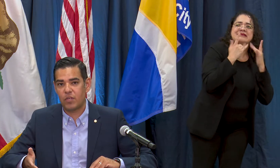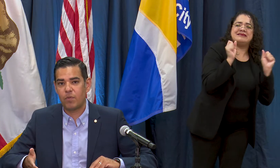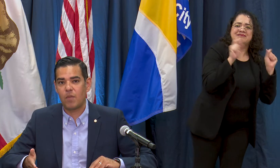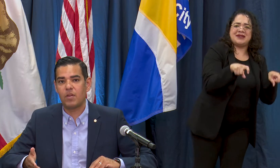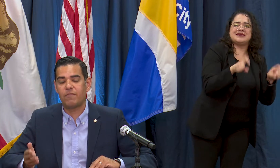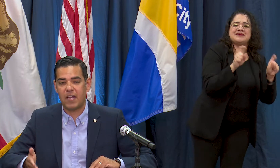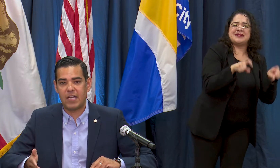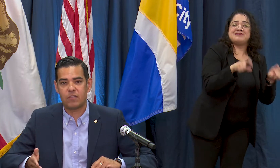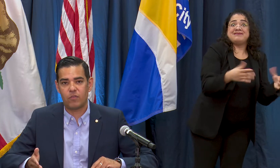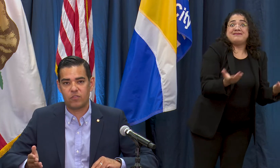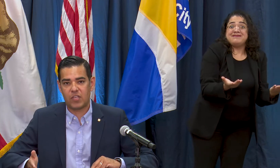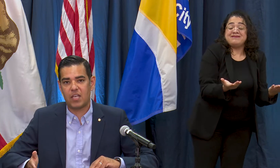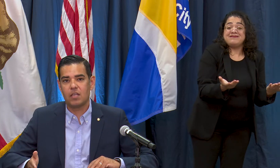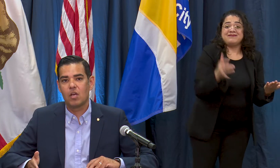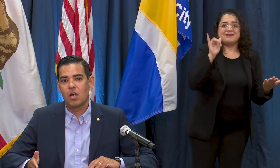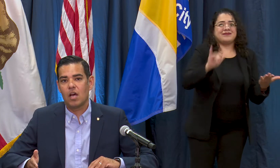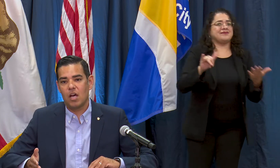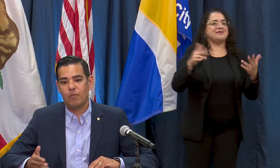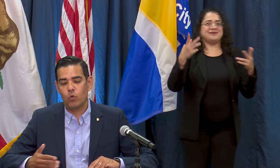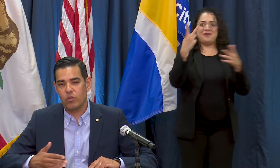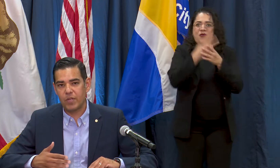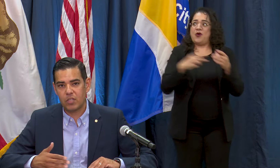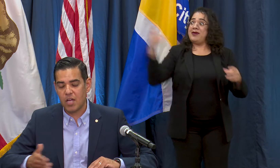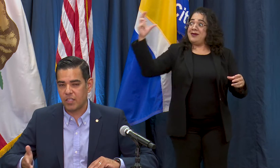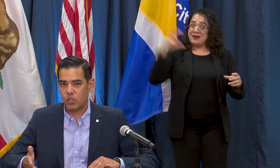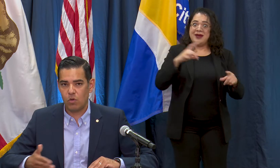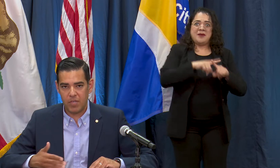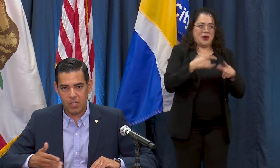the Department of Finance for the state of who we've been talking to and meeting